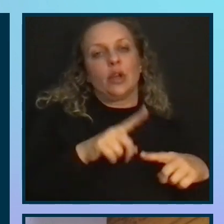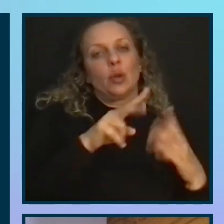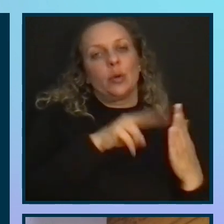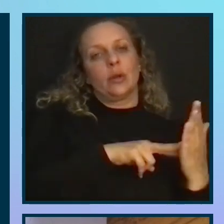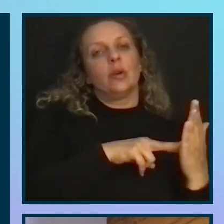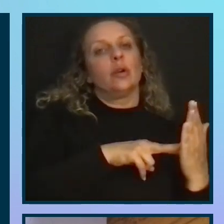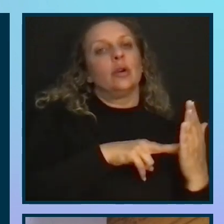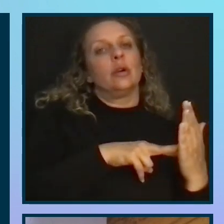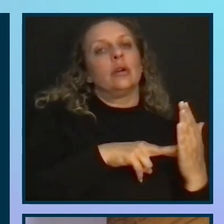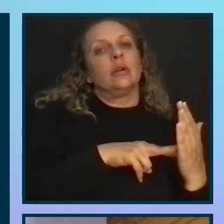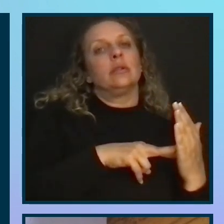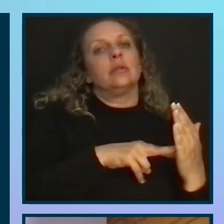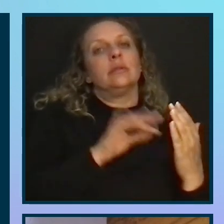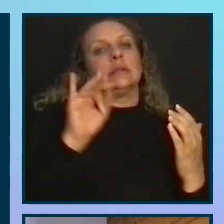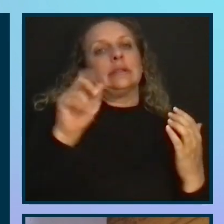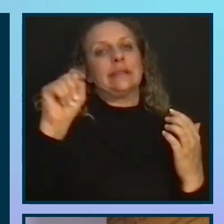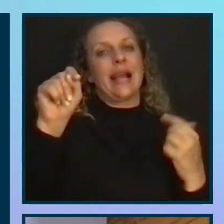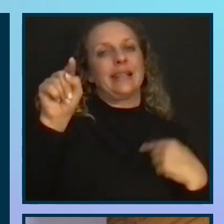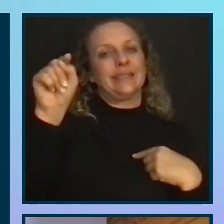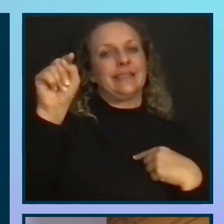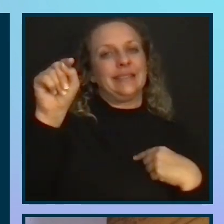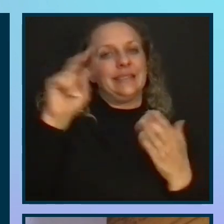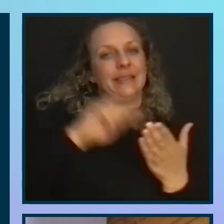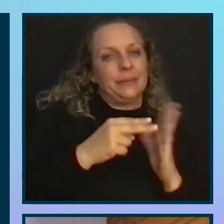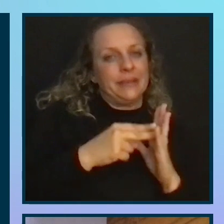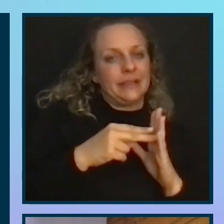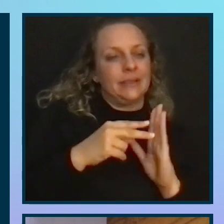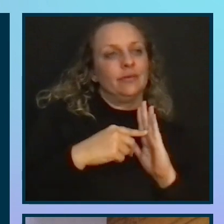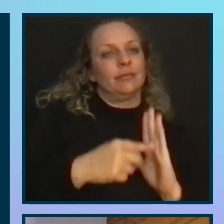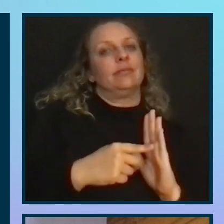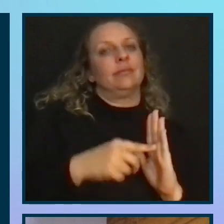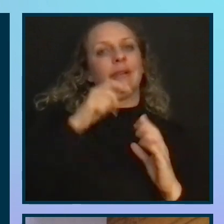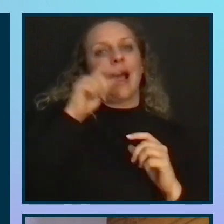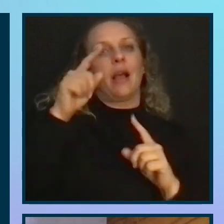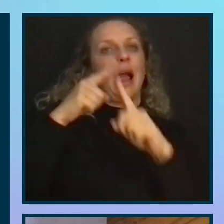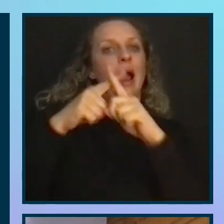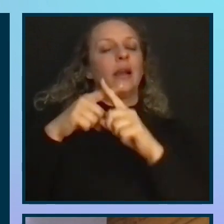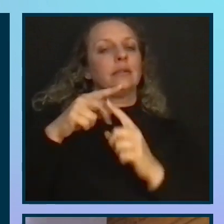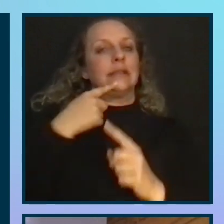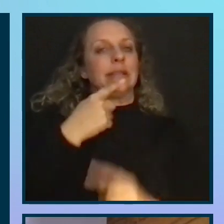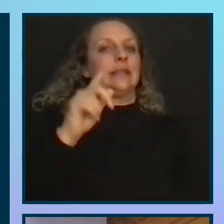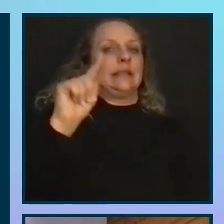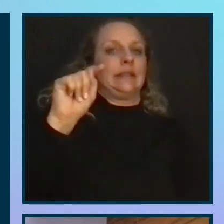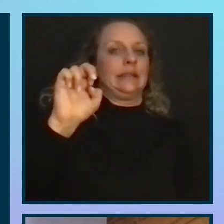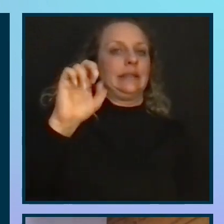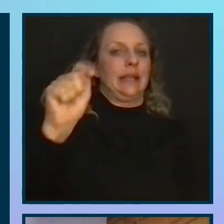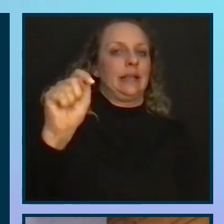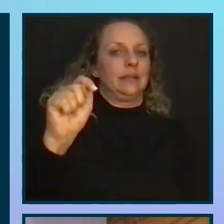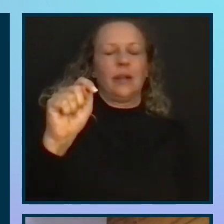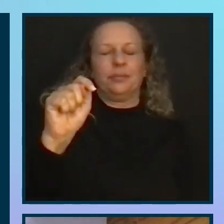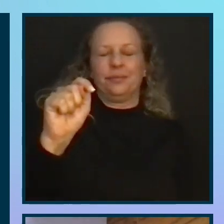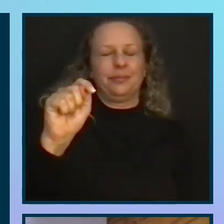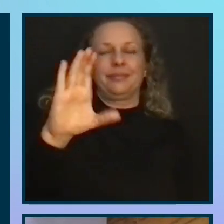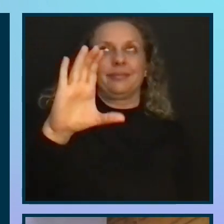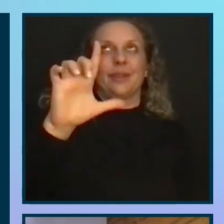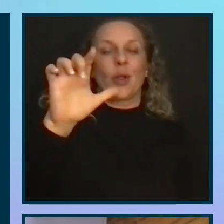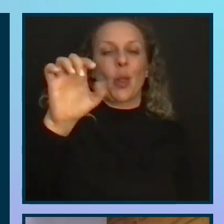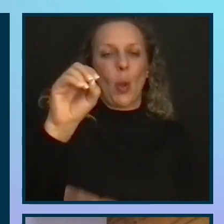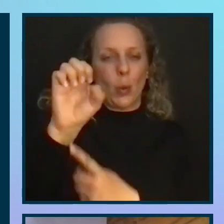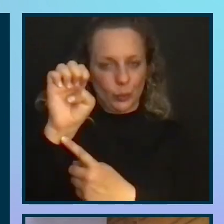to ensure meaning of that button is conveyed. You would've heard that headings were identified as headings. And this is really important